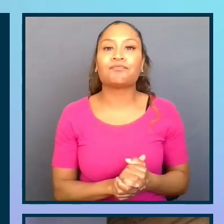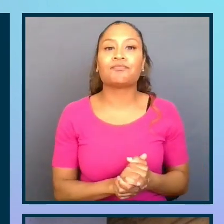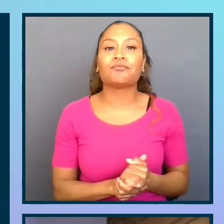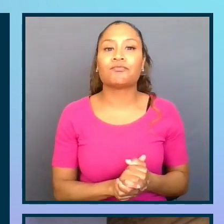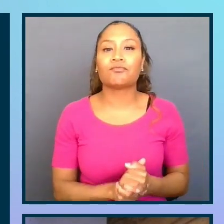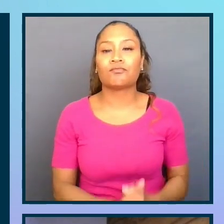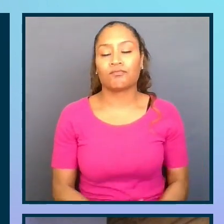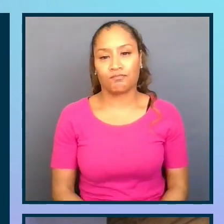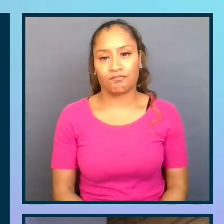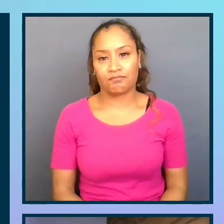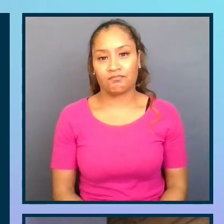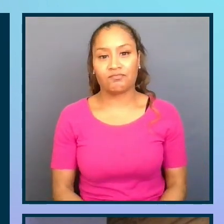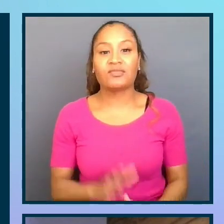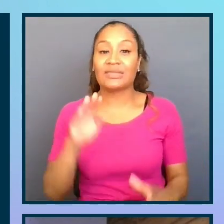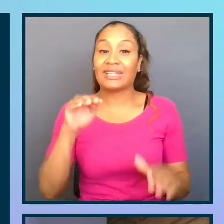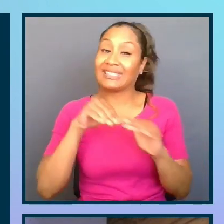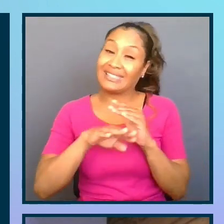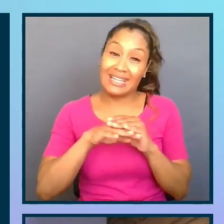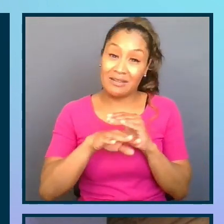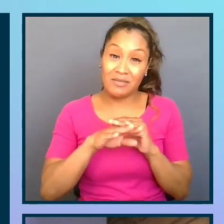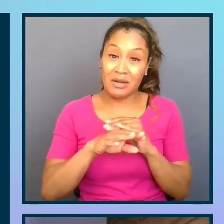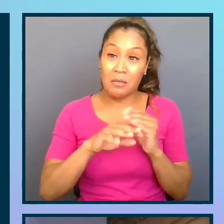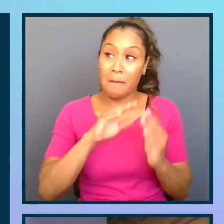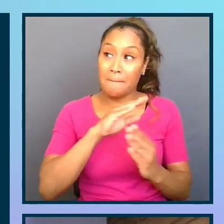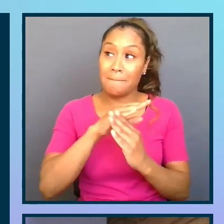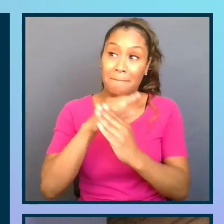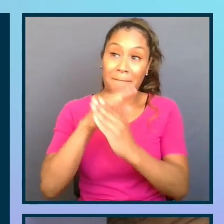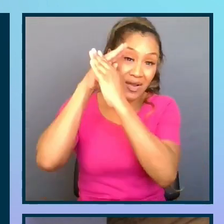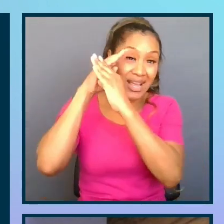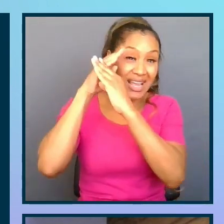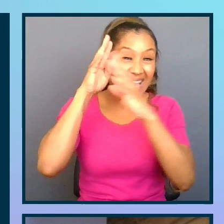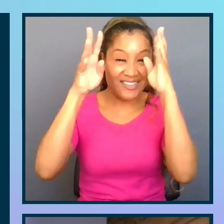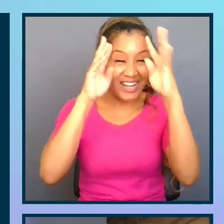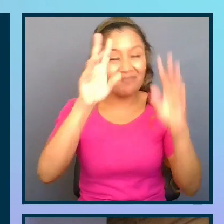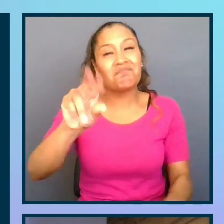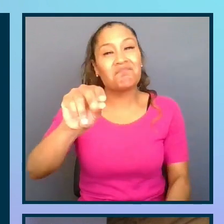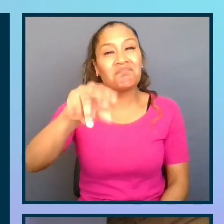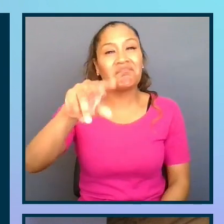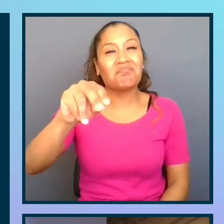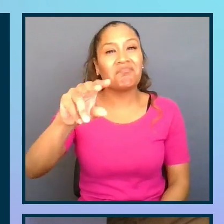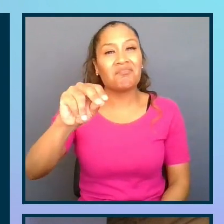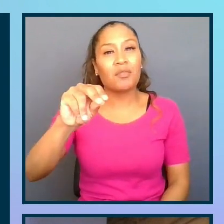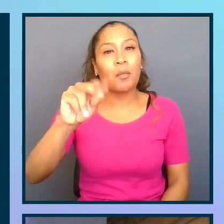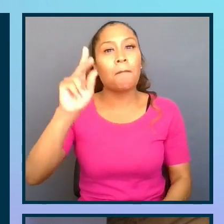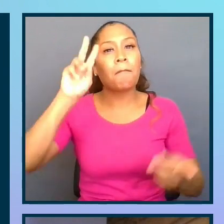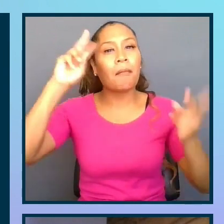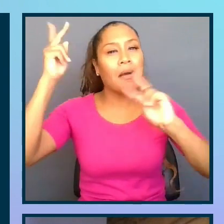Now accessibility is not a barrier to innovation, and this can be a bit of a common misconception.